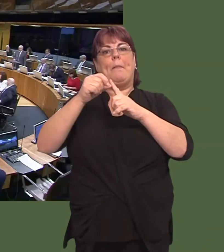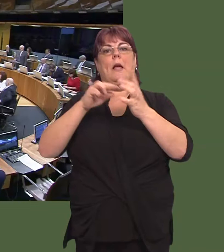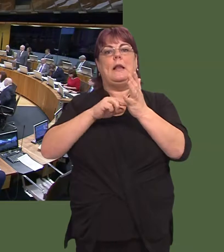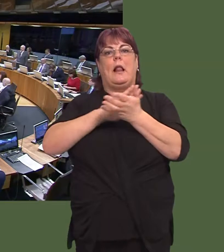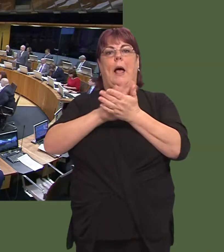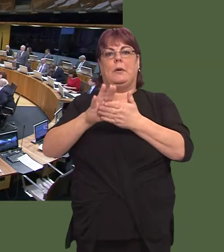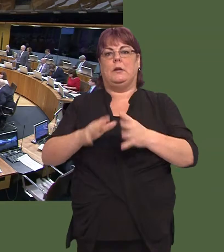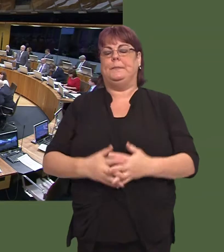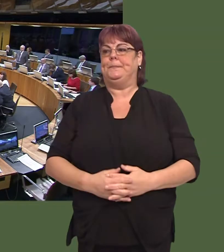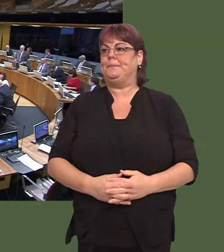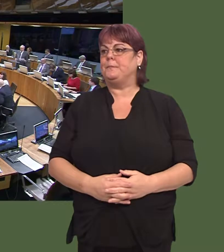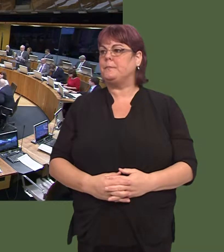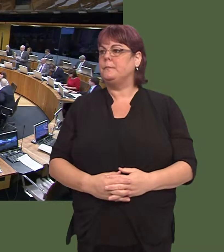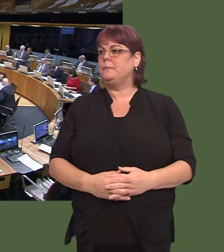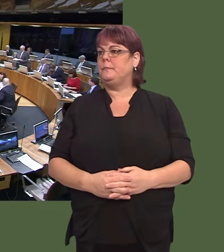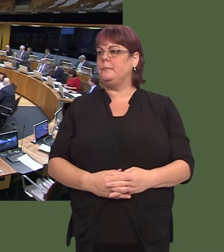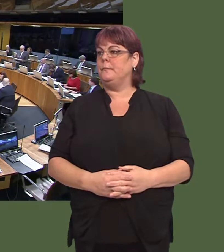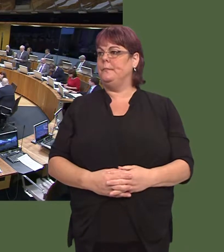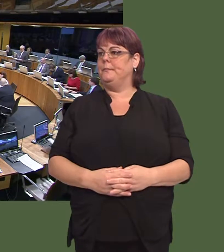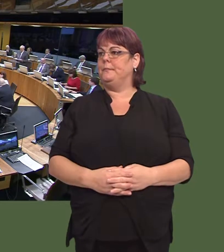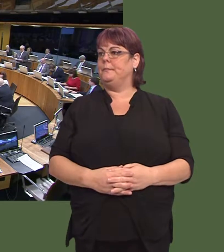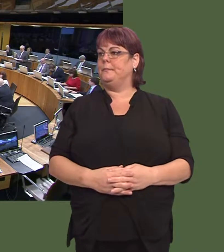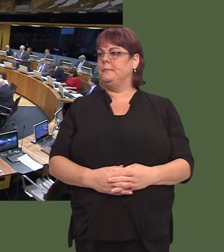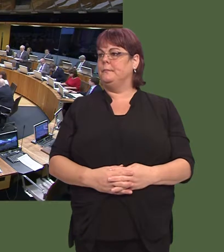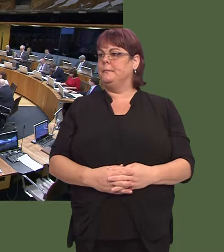Returning to the theme mentioned by the leader of Plaid Cymru earlier on todayóthe Public